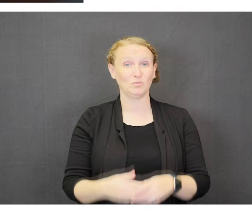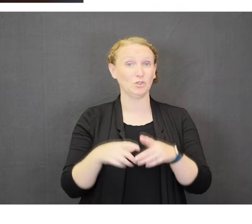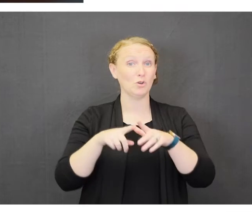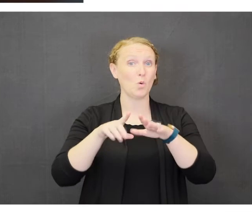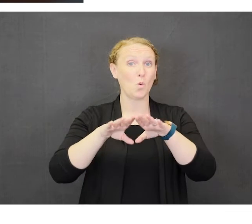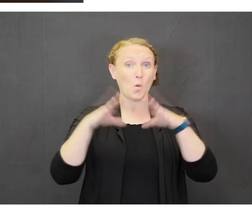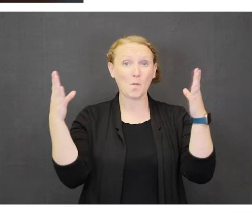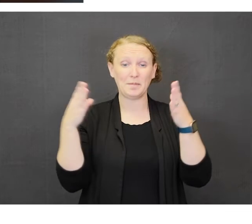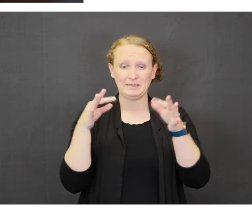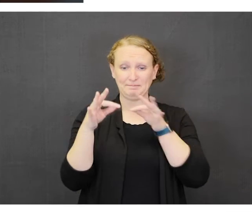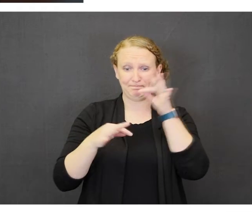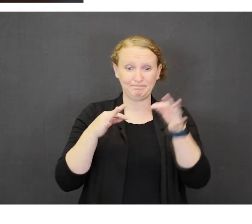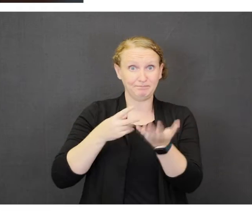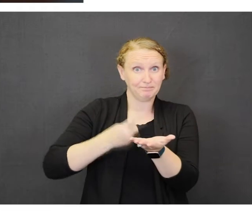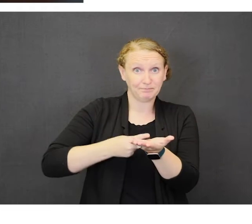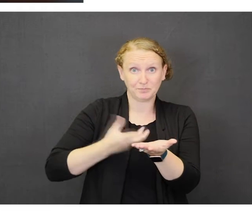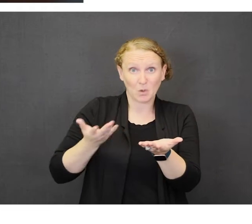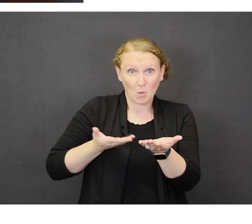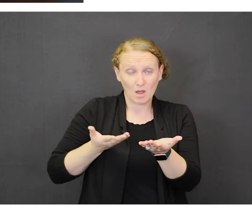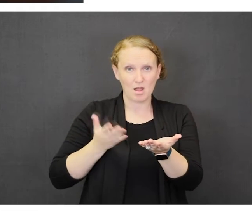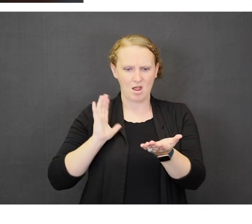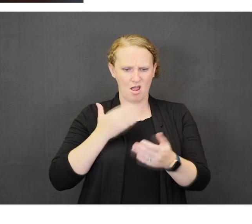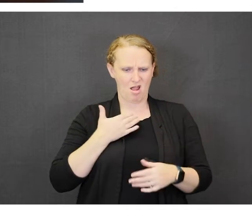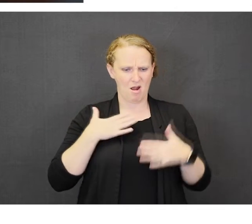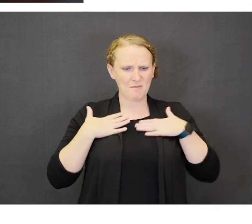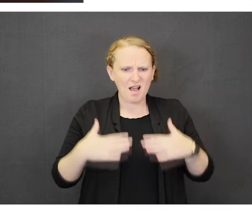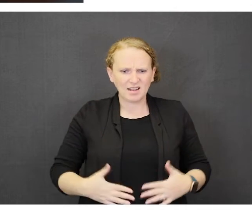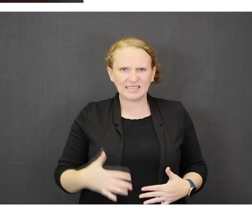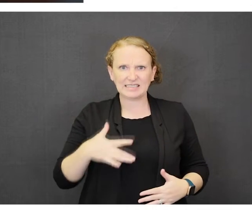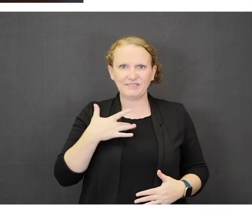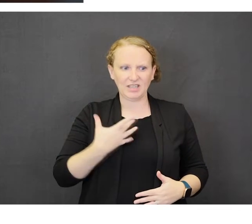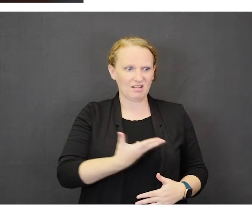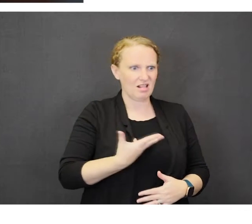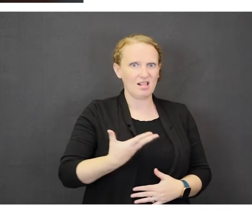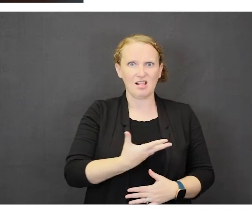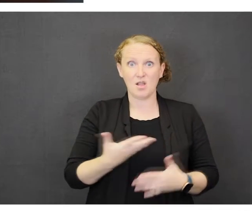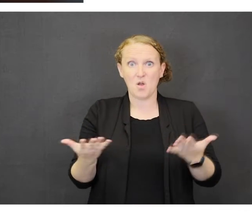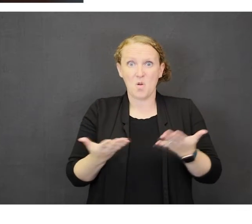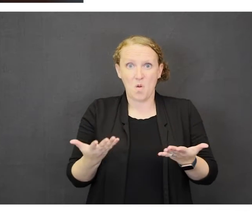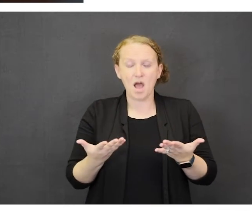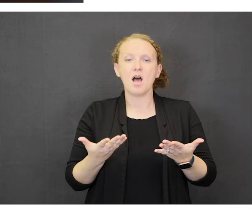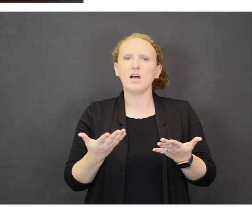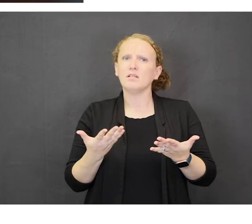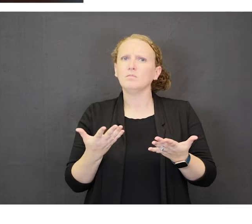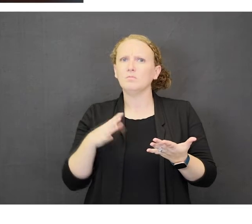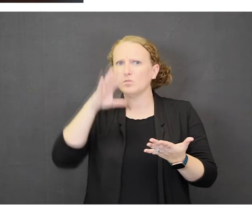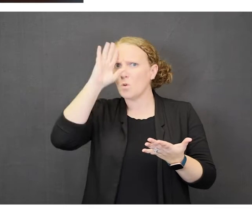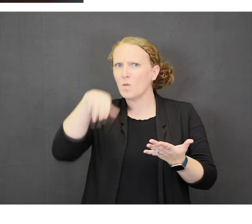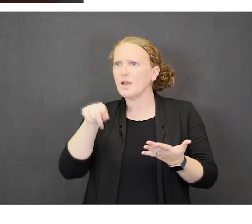bodies right now related to our perceptions of fear and